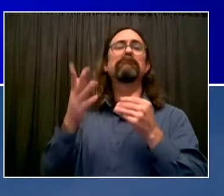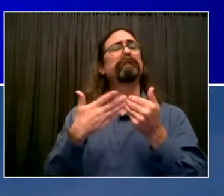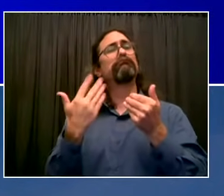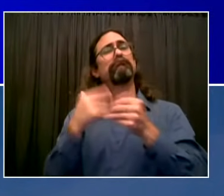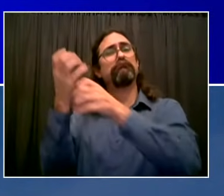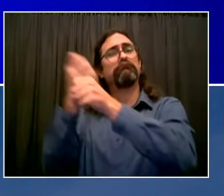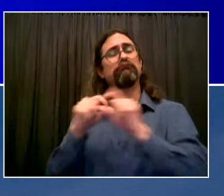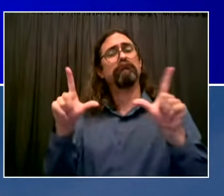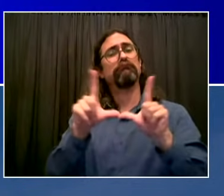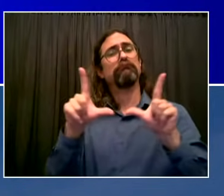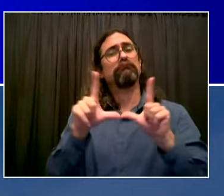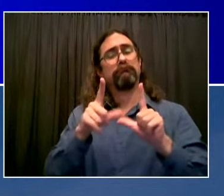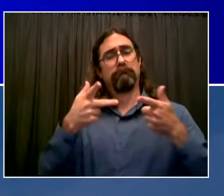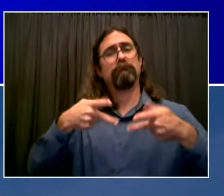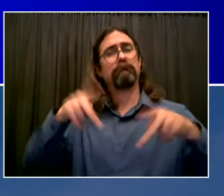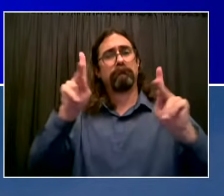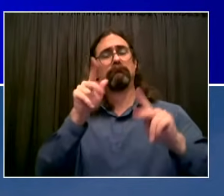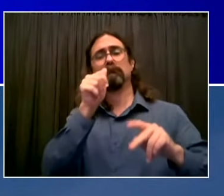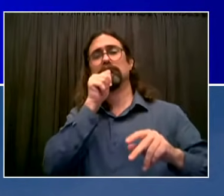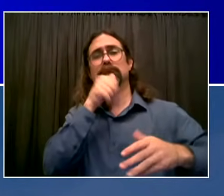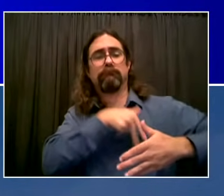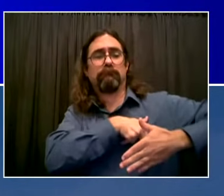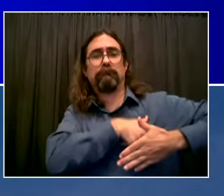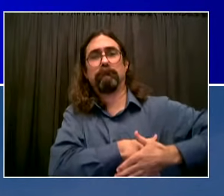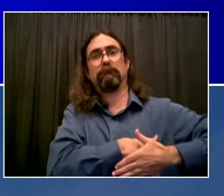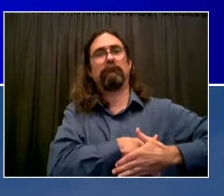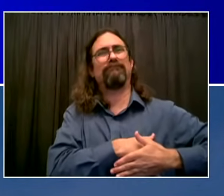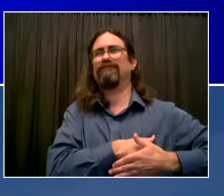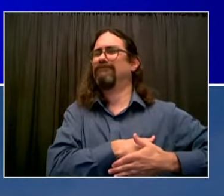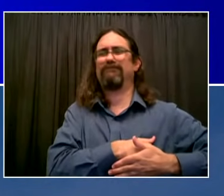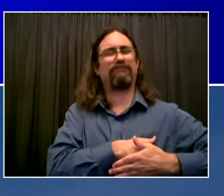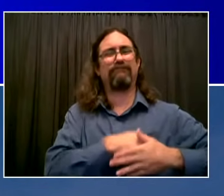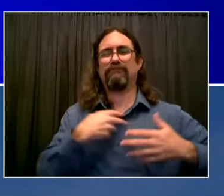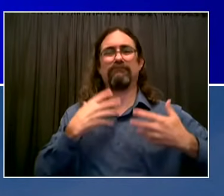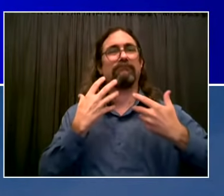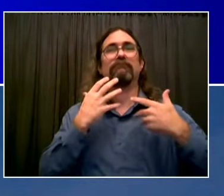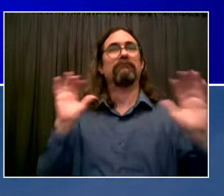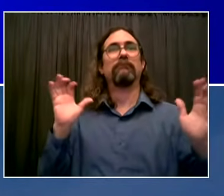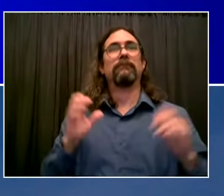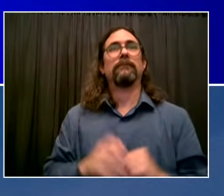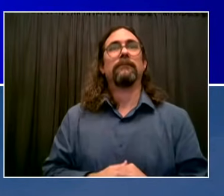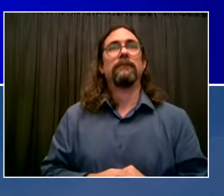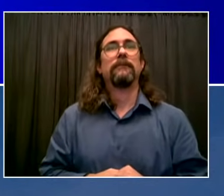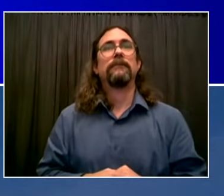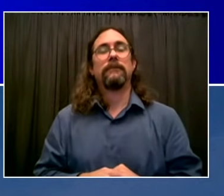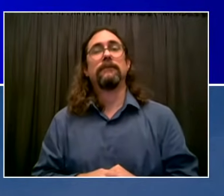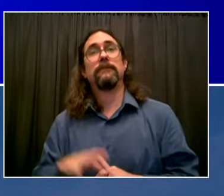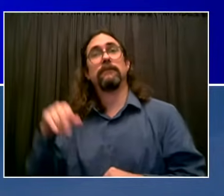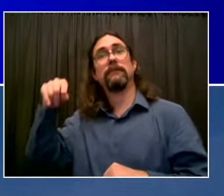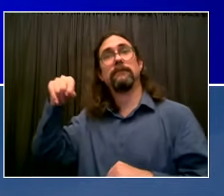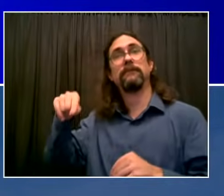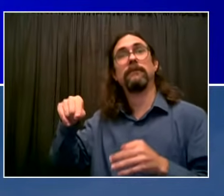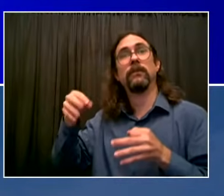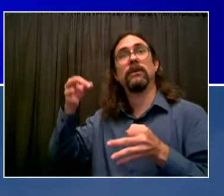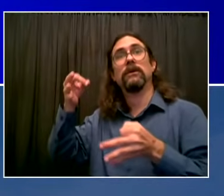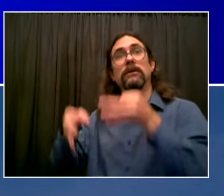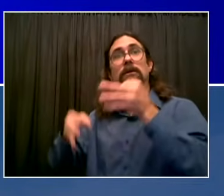TIRELESSLY TO GET GUNS OFF THE STREETS AND YOU GUESSED IT, FUNDED BYHE T NRA